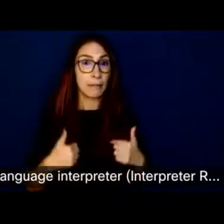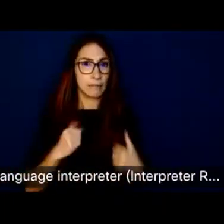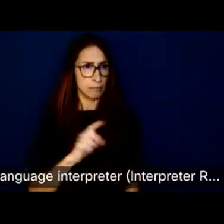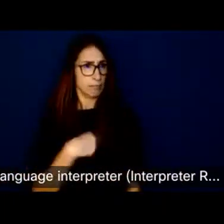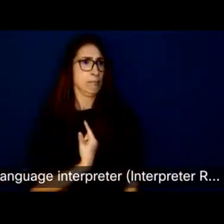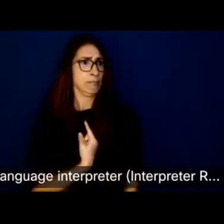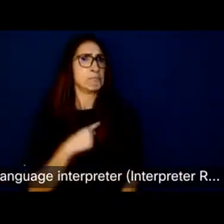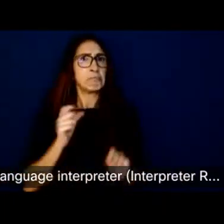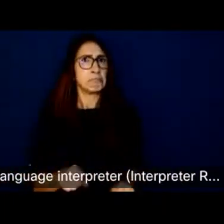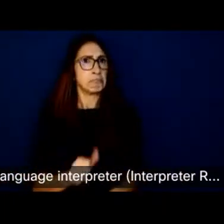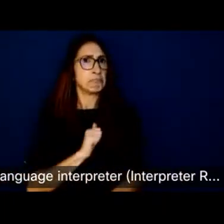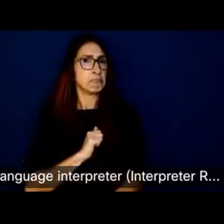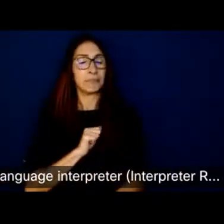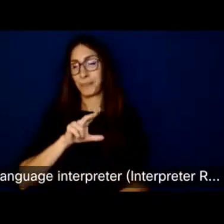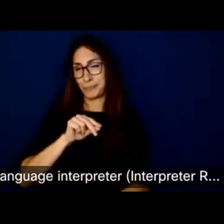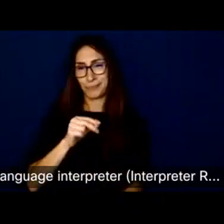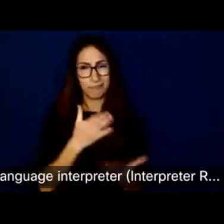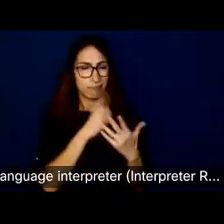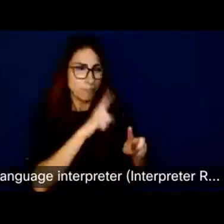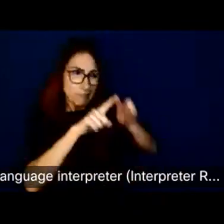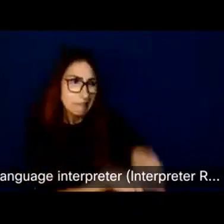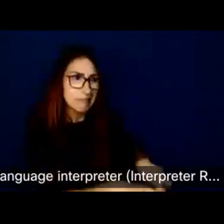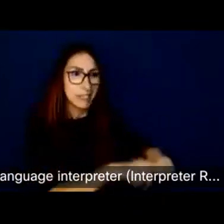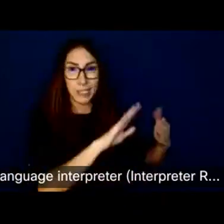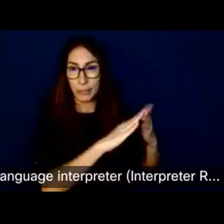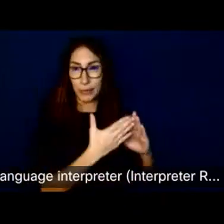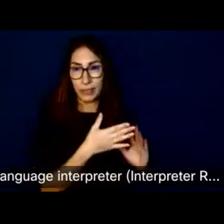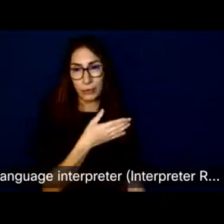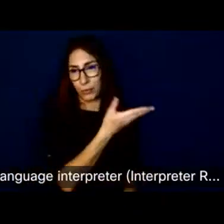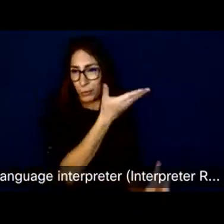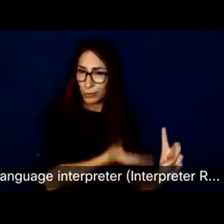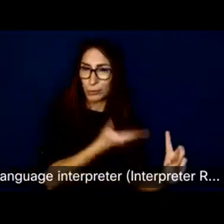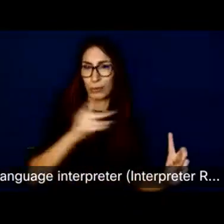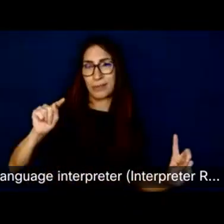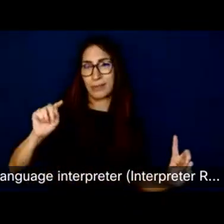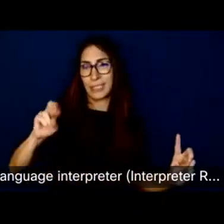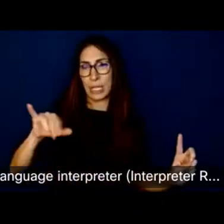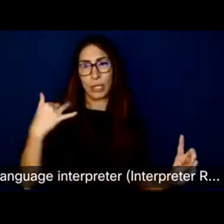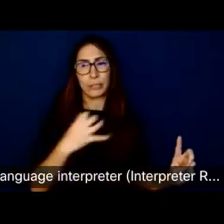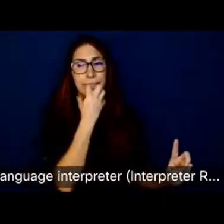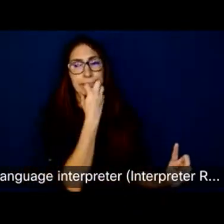Terri is a big part of my community. I love her to death. I've learned so much from her. And it's important that all